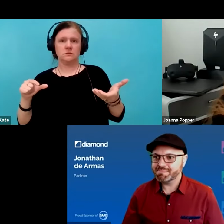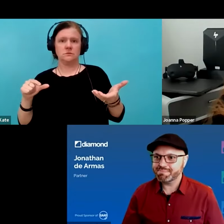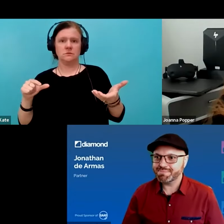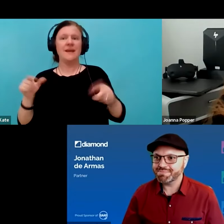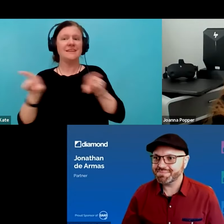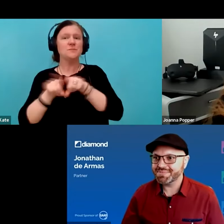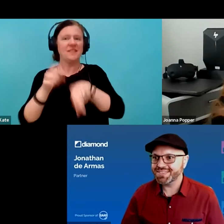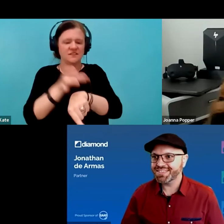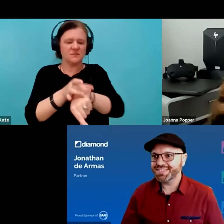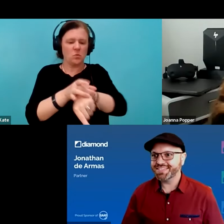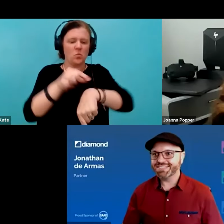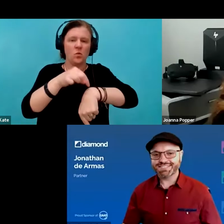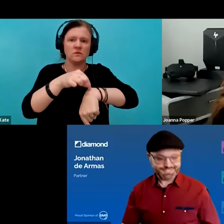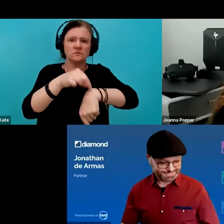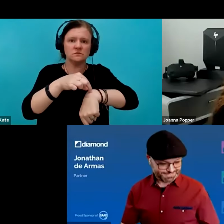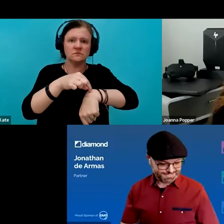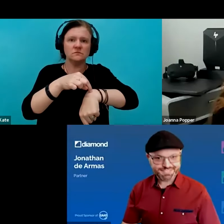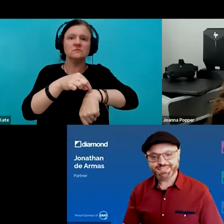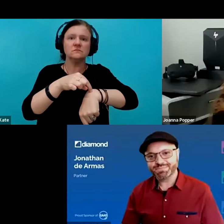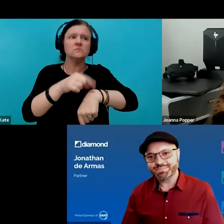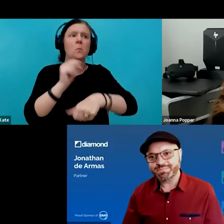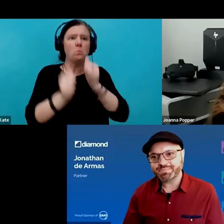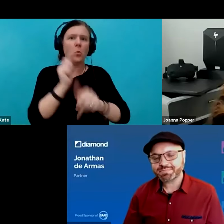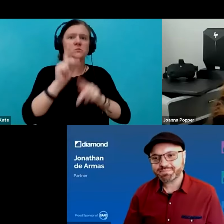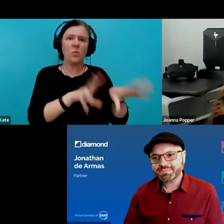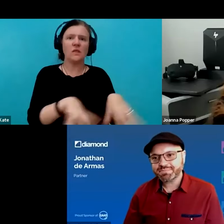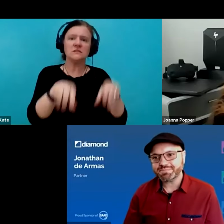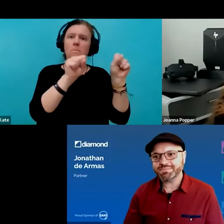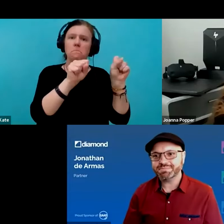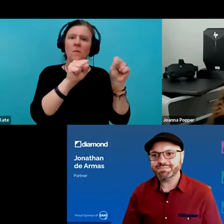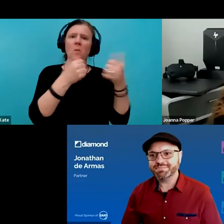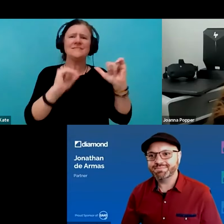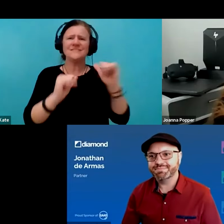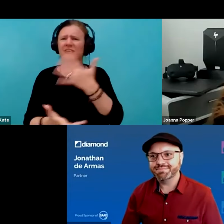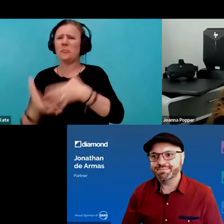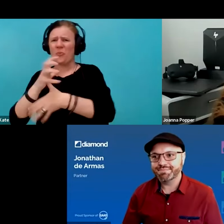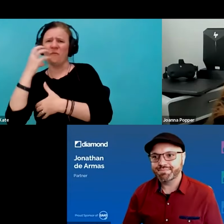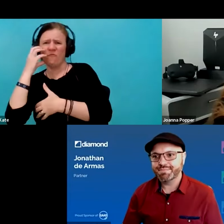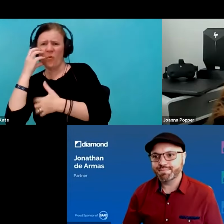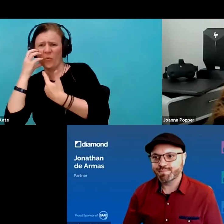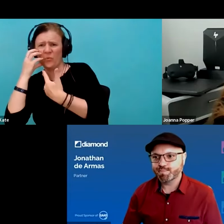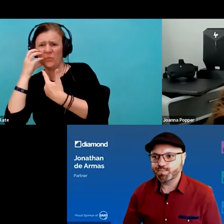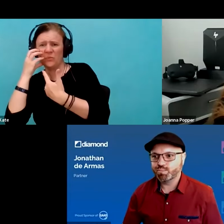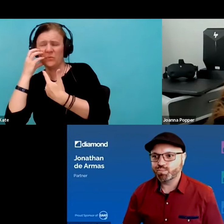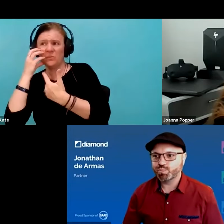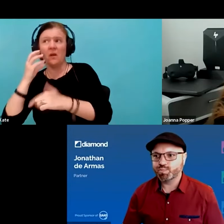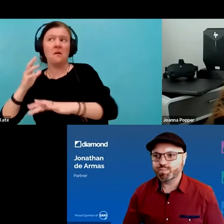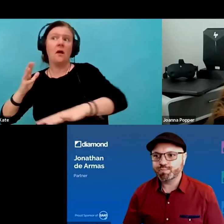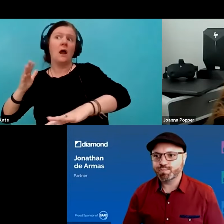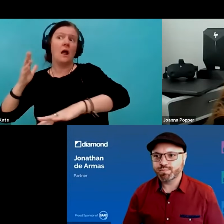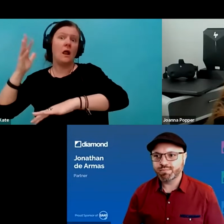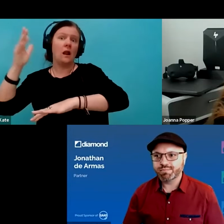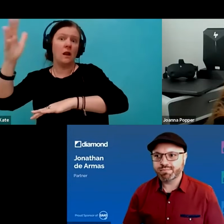Chadwick Turner: Where a lot of people will adopt it, but you'll still have your primary phone Chadwick Turner: And then maybe one day it'll be as common as a smartphone